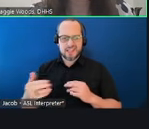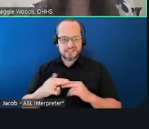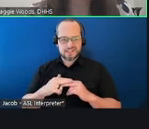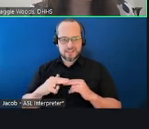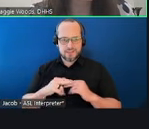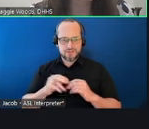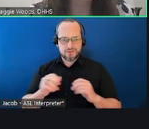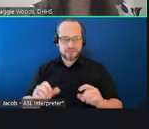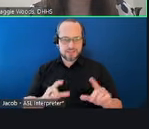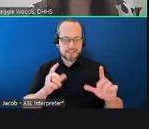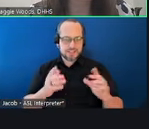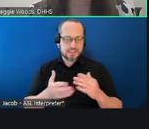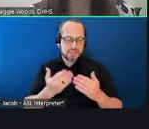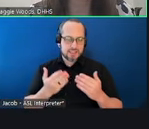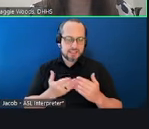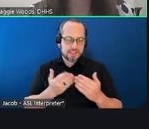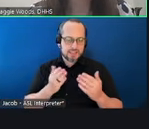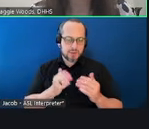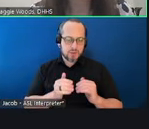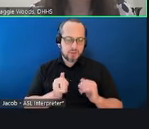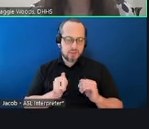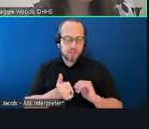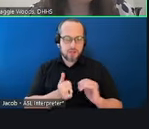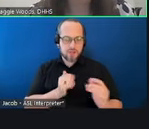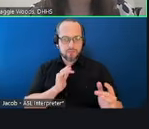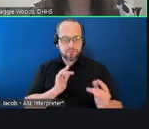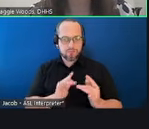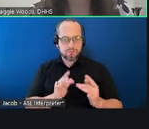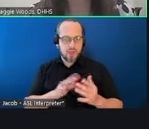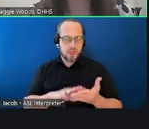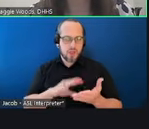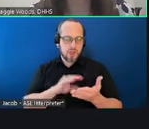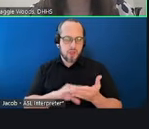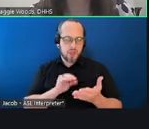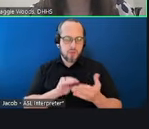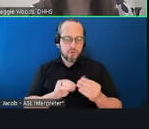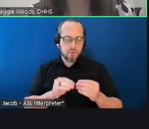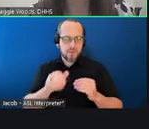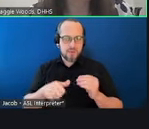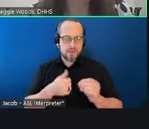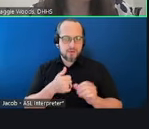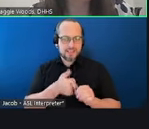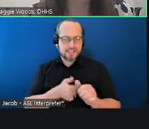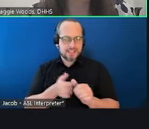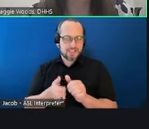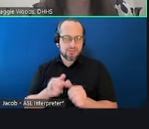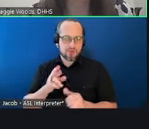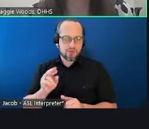have a pretty easy way for you to learn more about each roots hub and uh how to contact with them